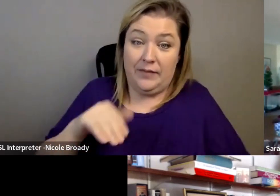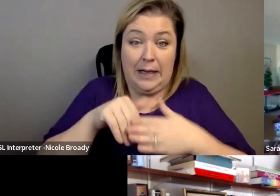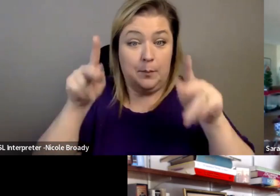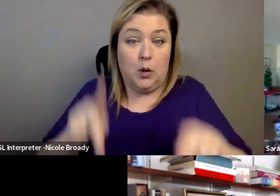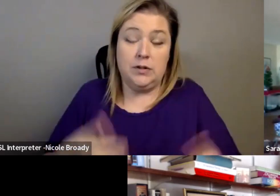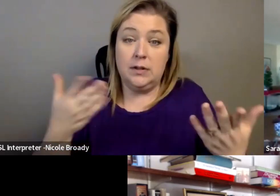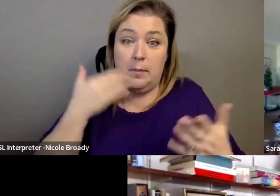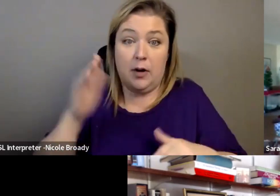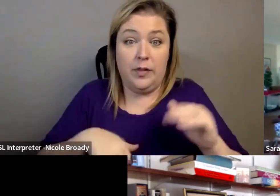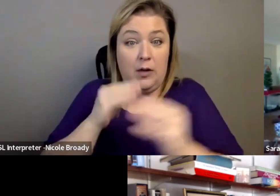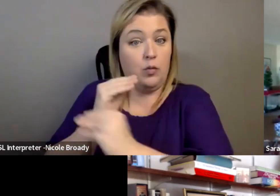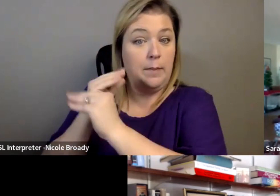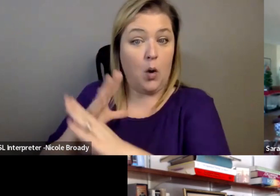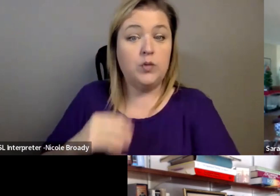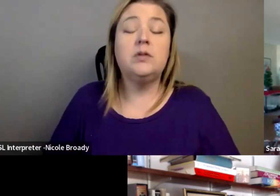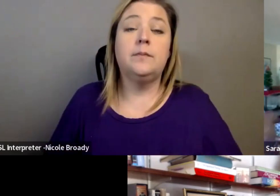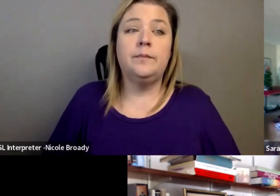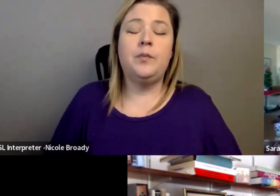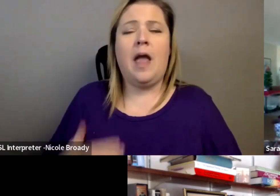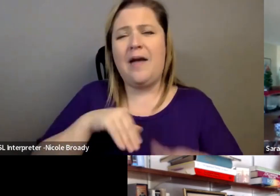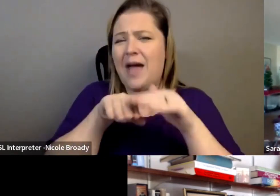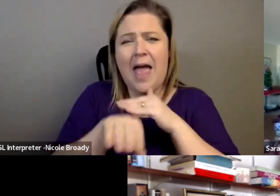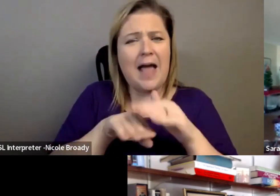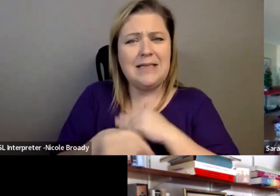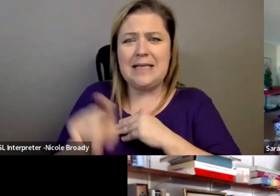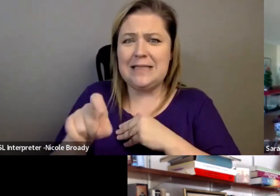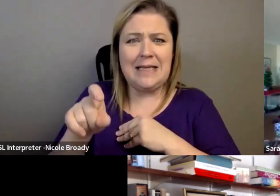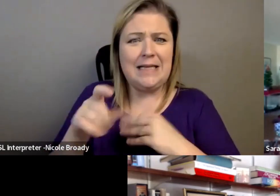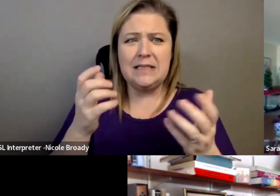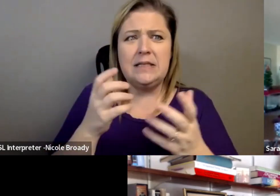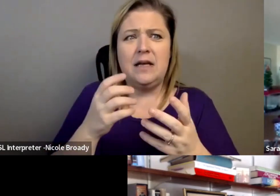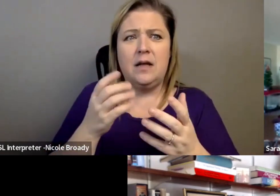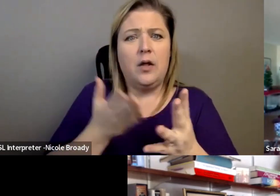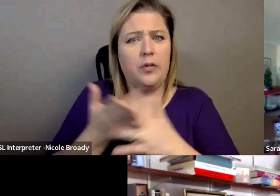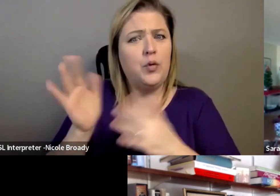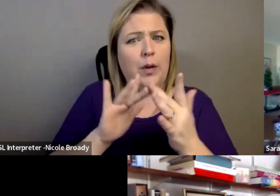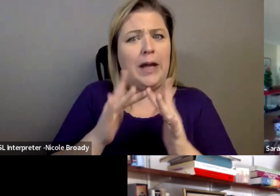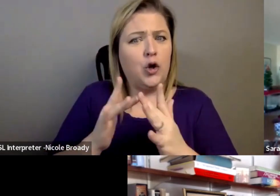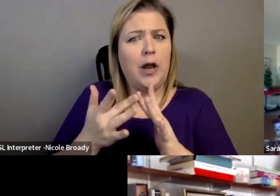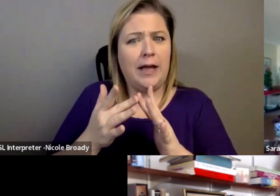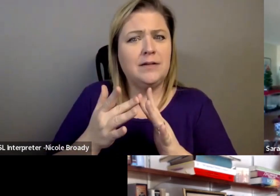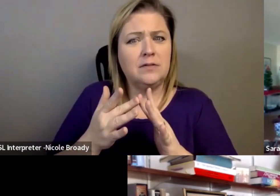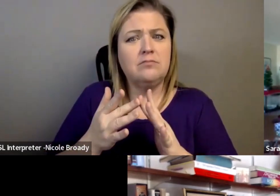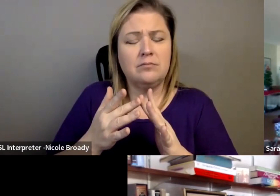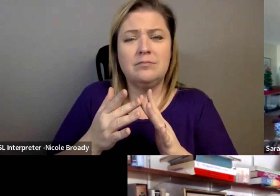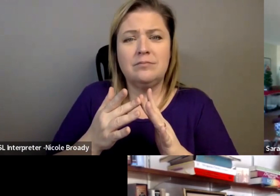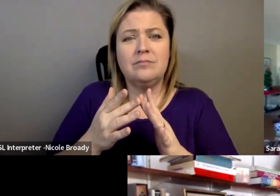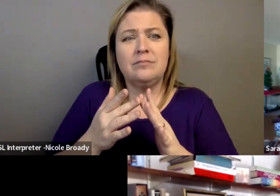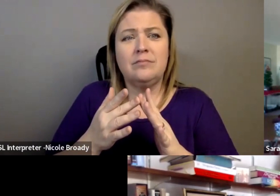there are access needs massive access needs, through internet technologies that we still need